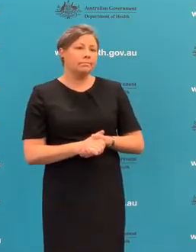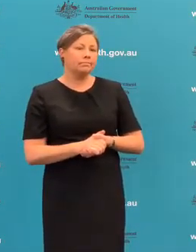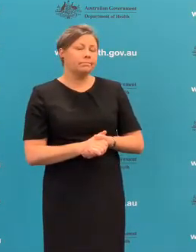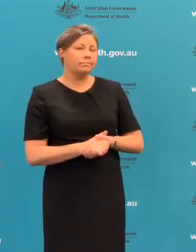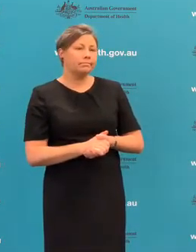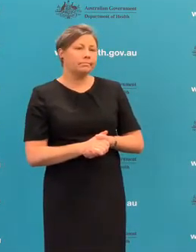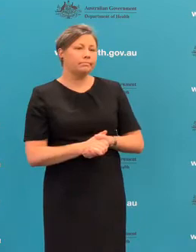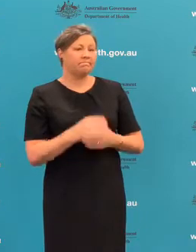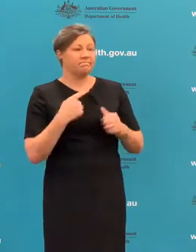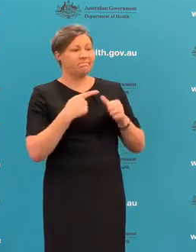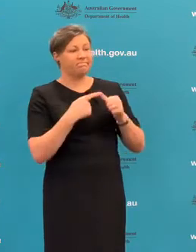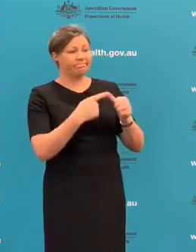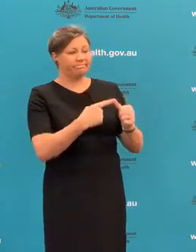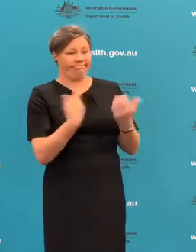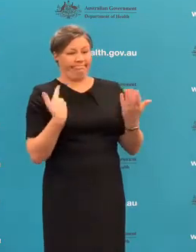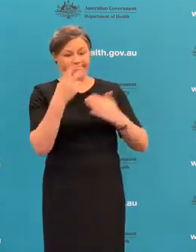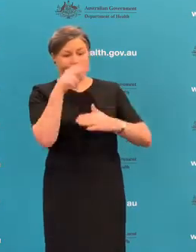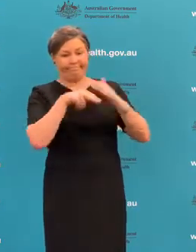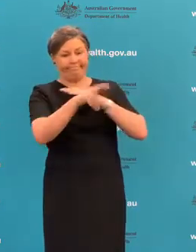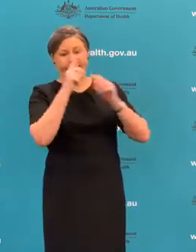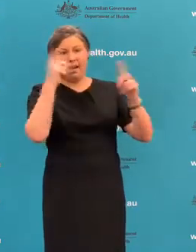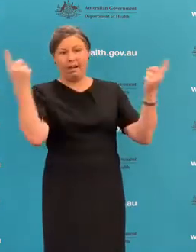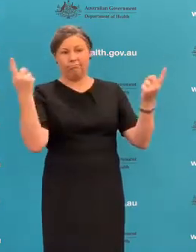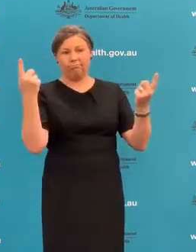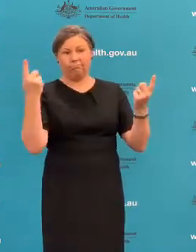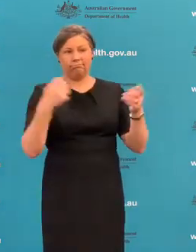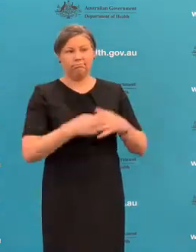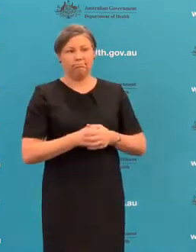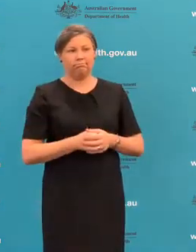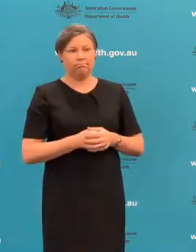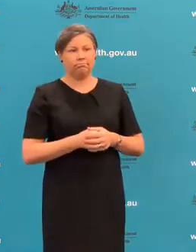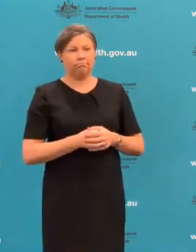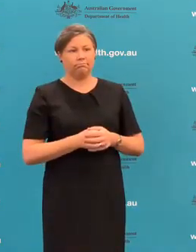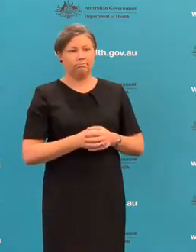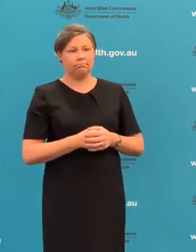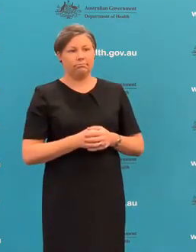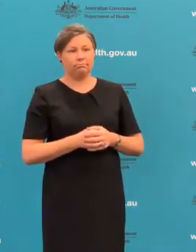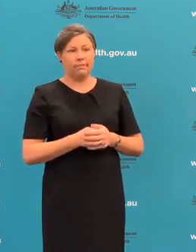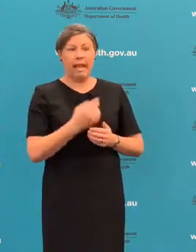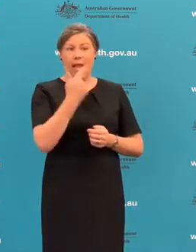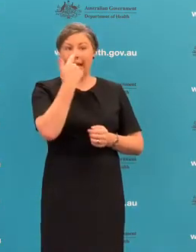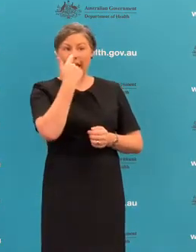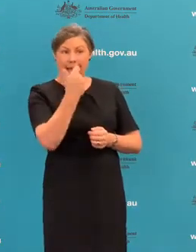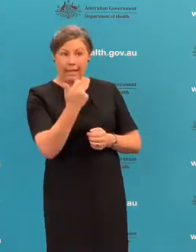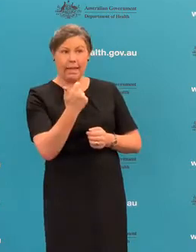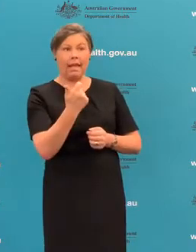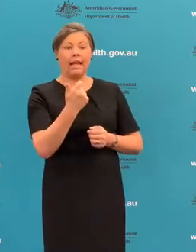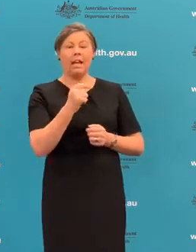answer is we can't. Fortunately what we are seeing is a dramatic reduction in community transmission